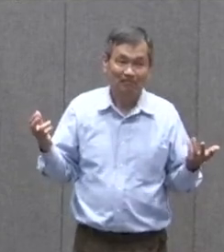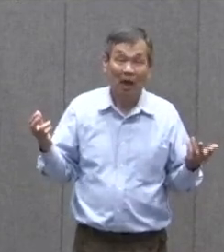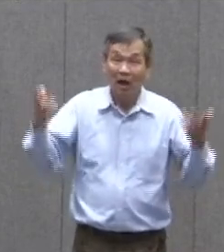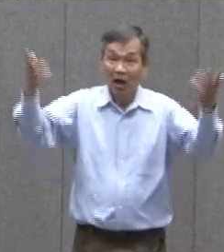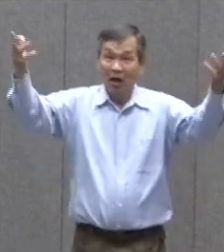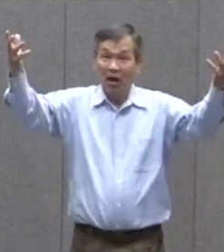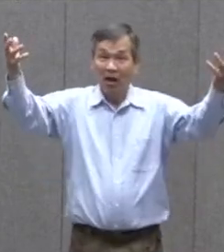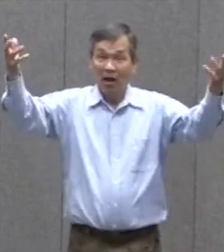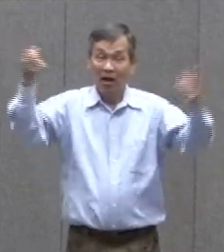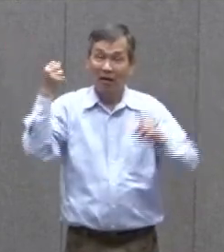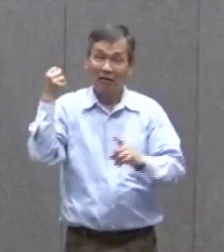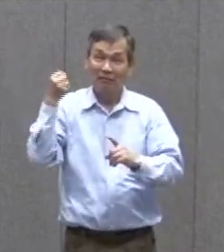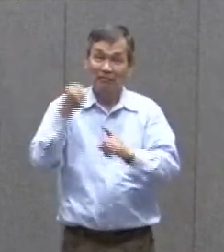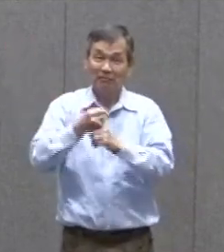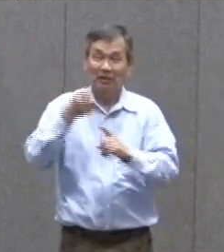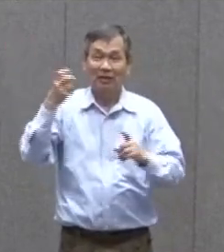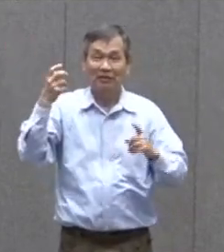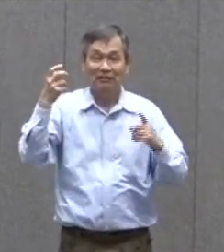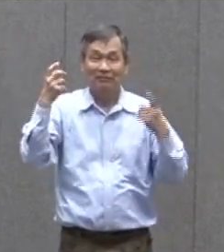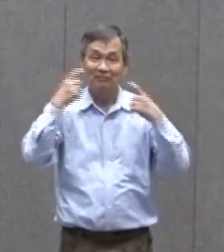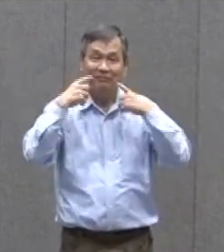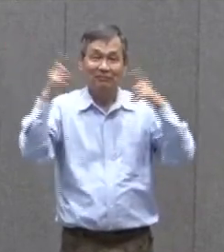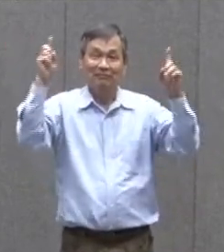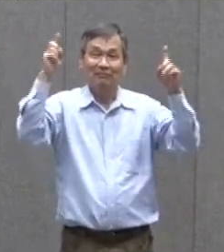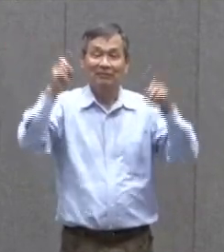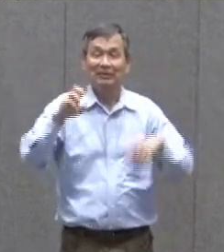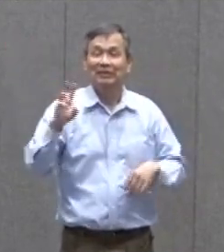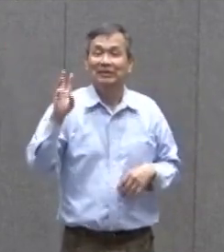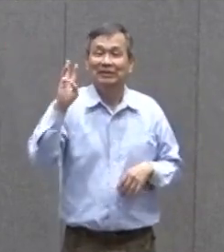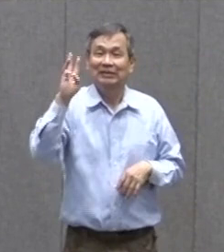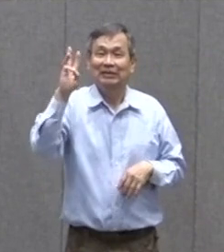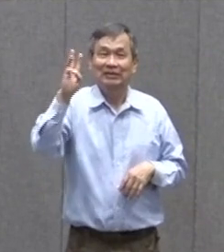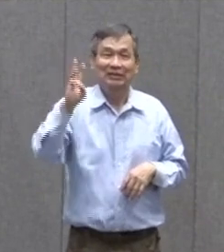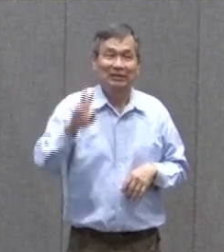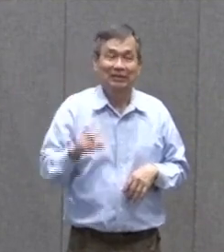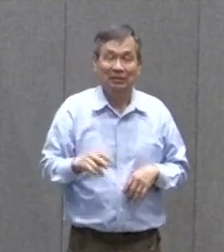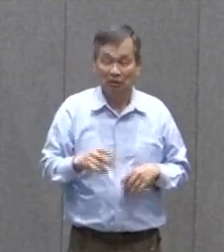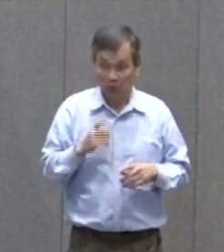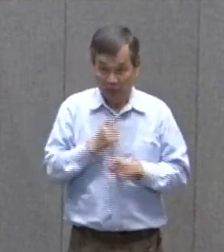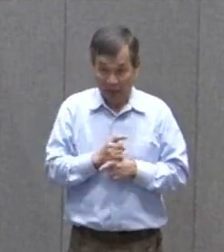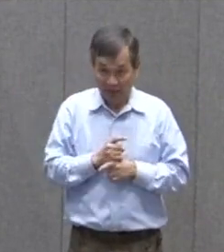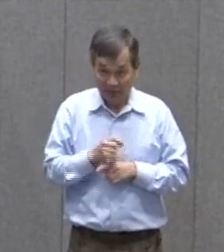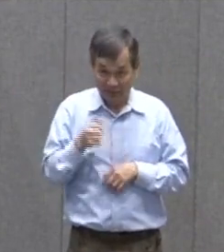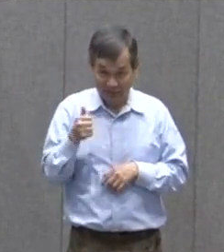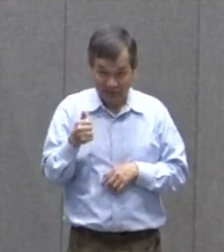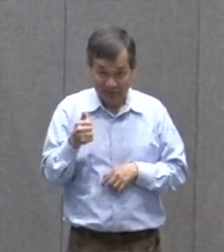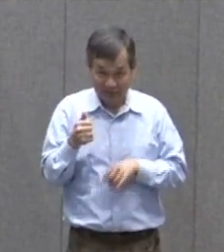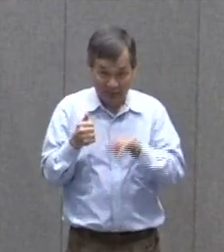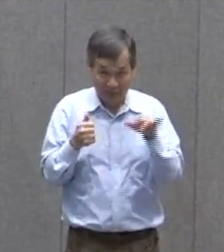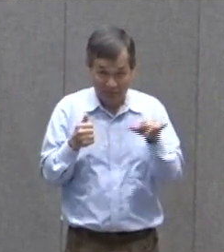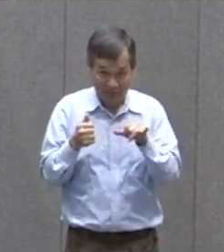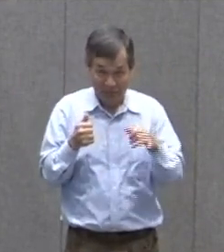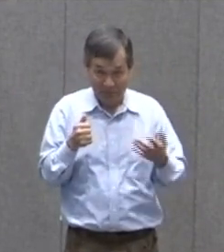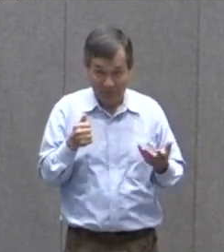And look, I found the numeral six. So thumbs up, thumbs down. Did Miss Kathy find the match?